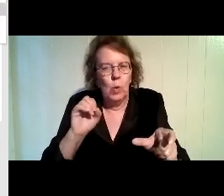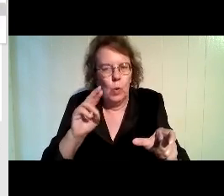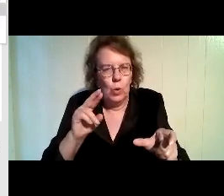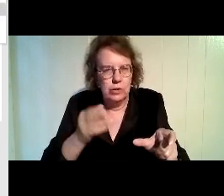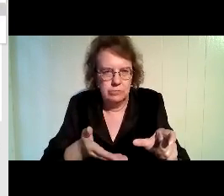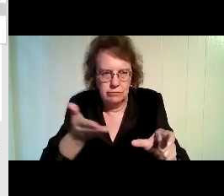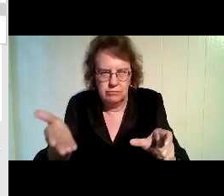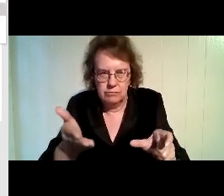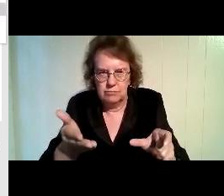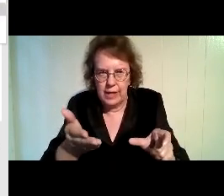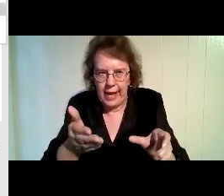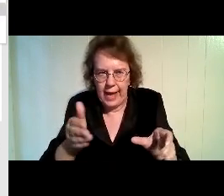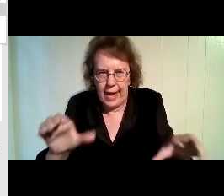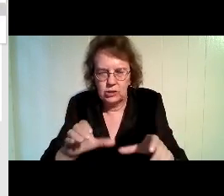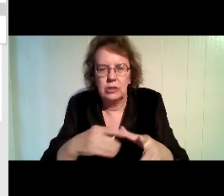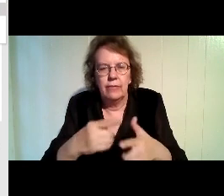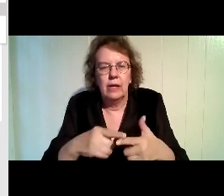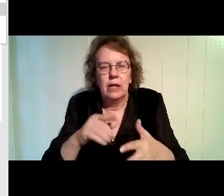and then I can choose verify object order.